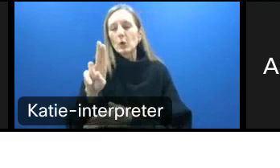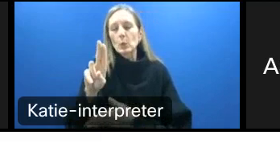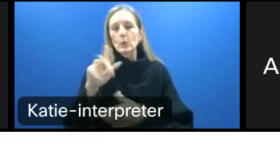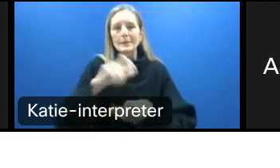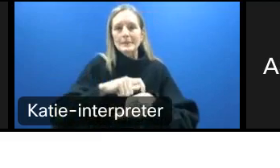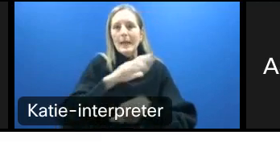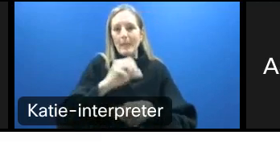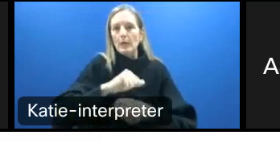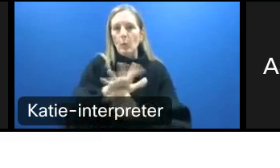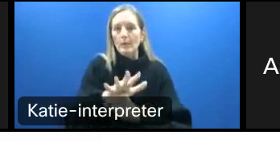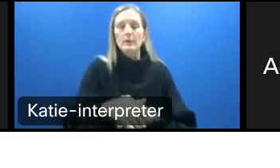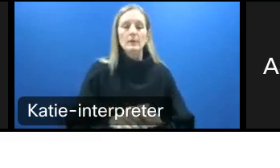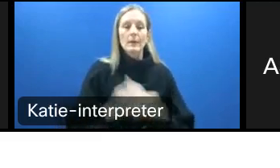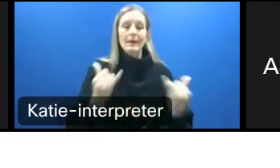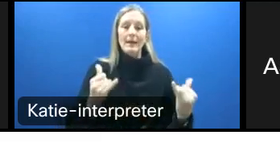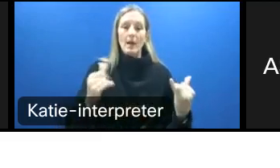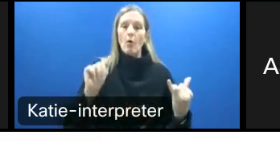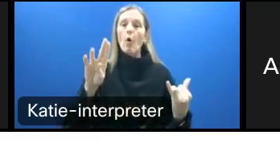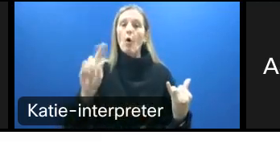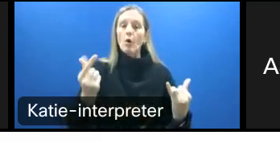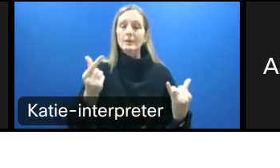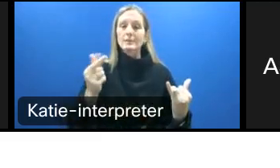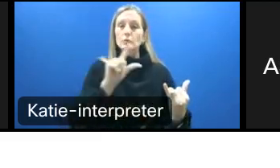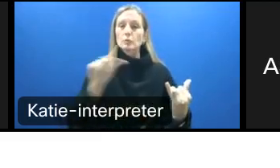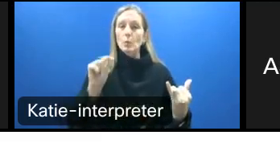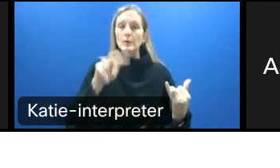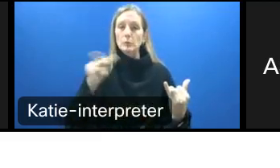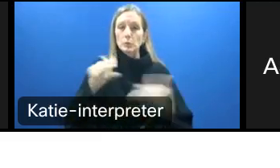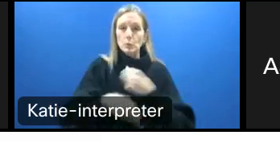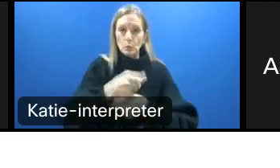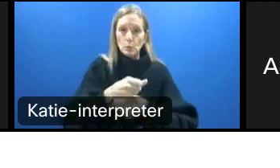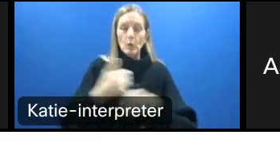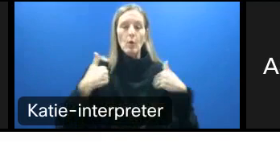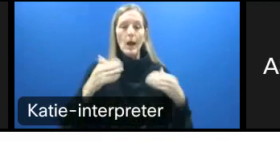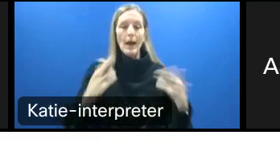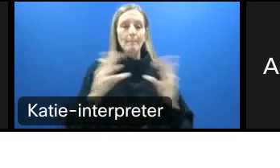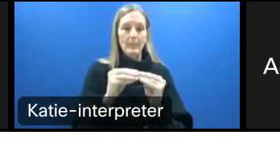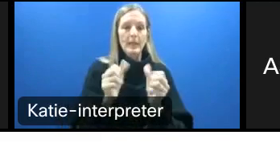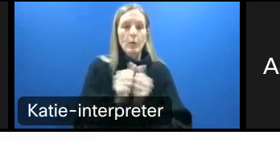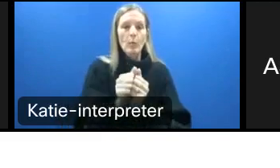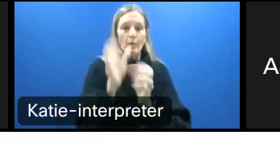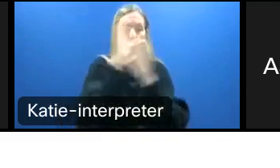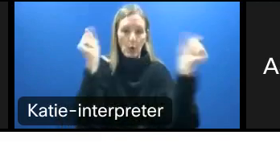In August, 2022, we hosted a meet and greet with Brooklyn, borough president and.